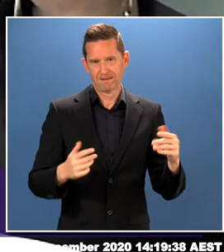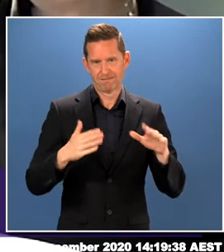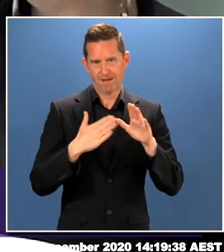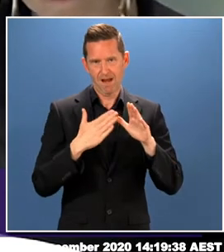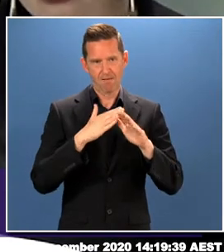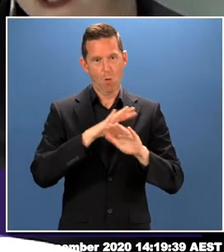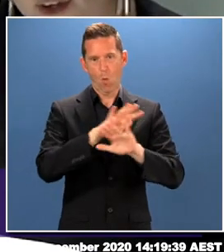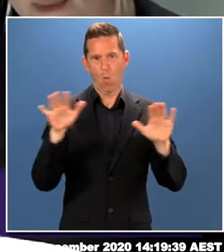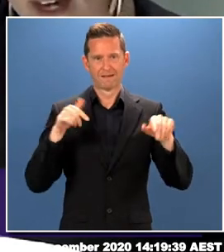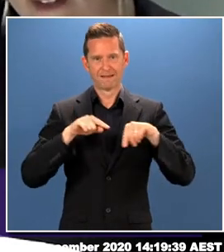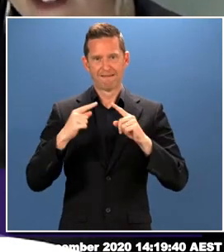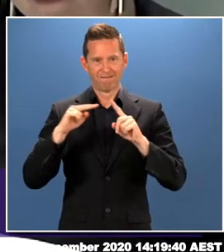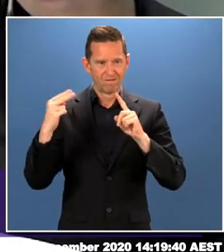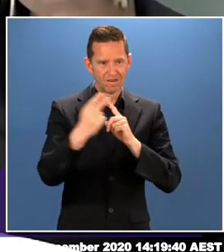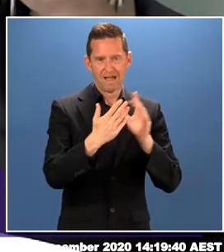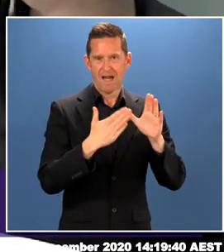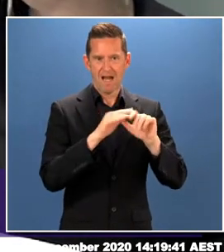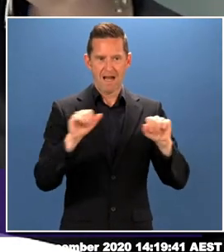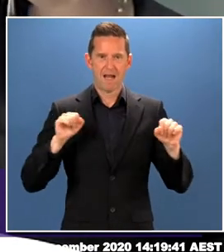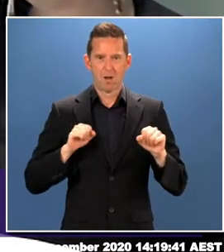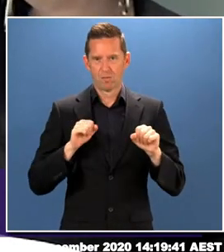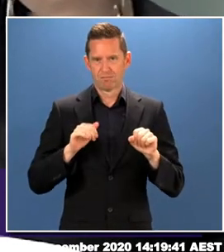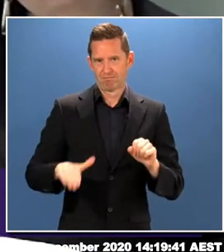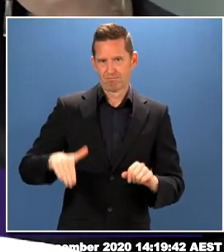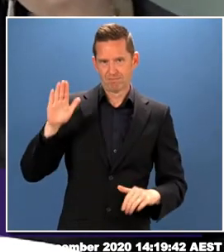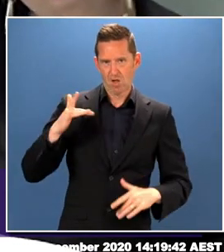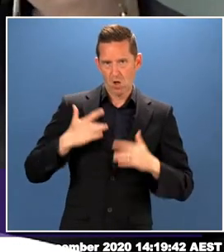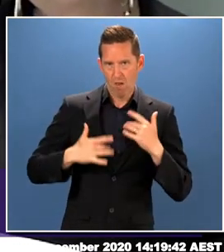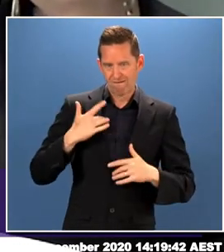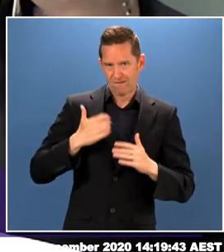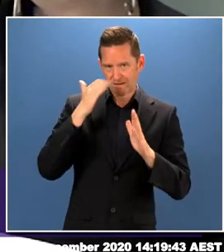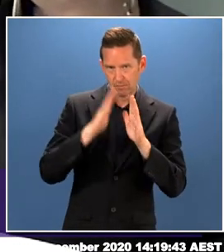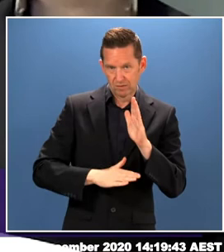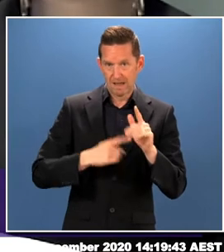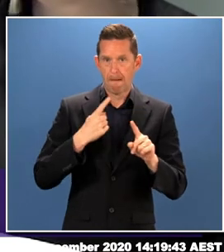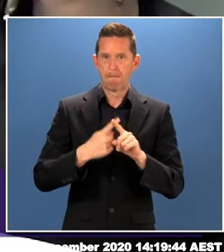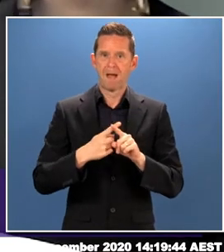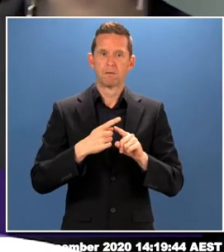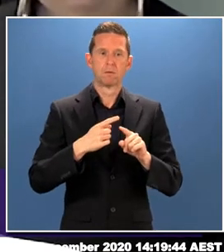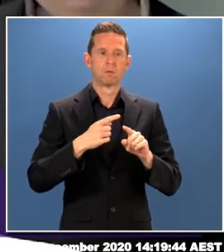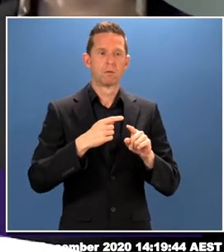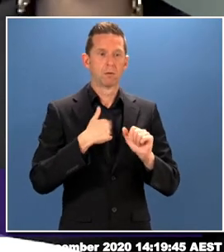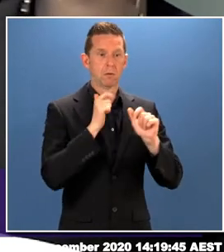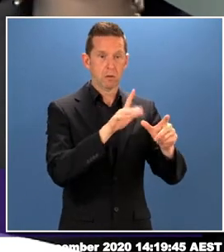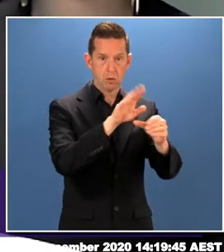Everyone has different circumstances and there's different levels of privilege within each of those communities as well.